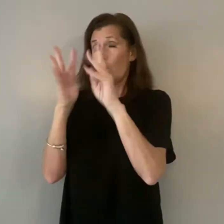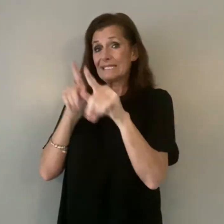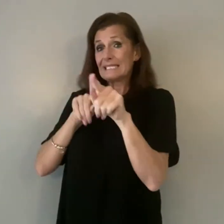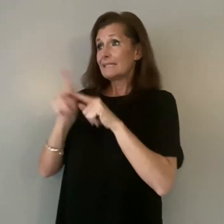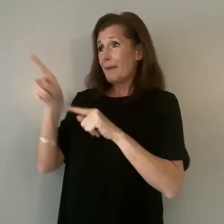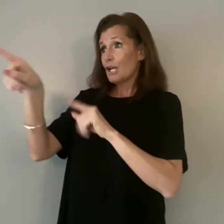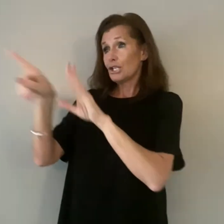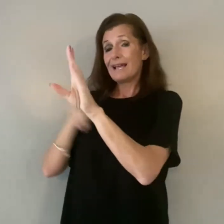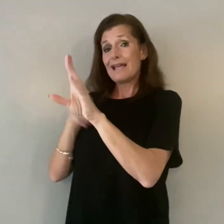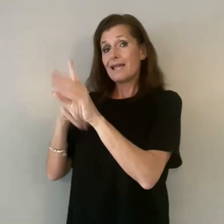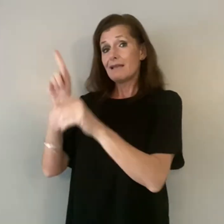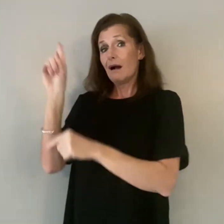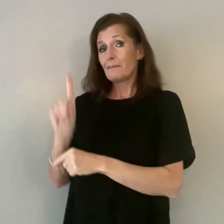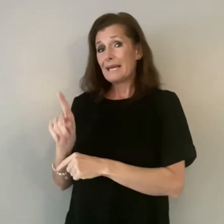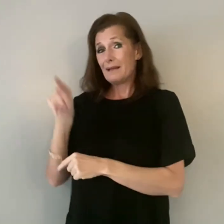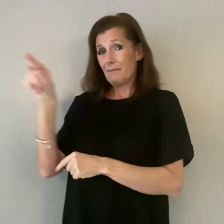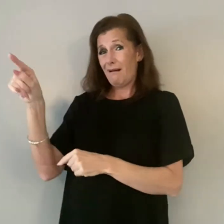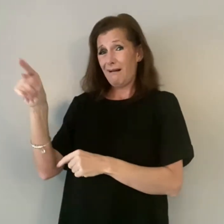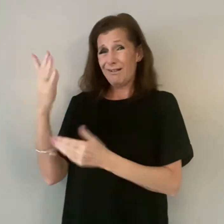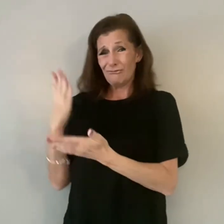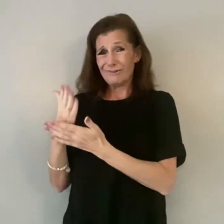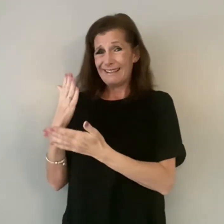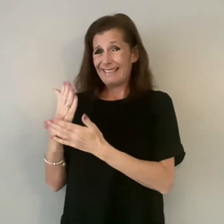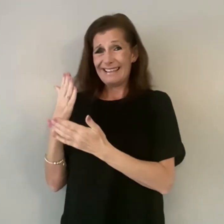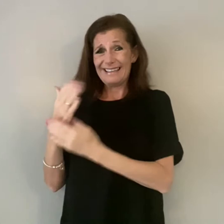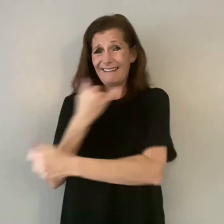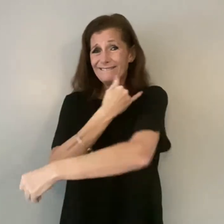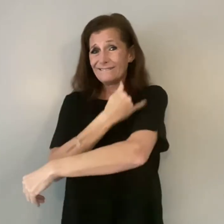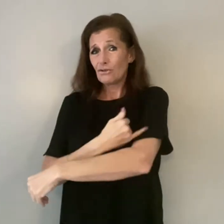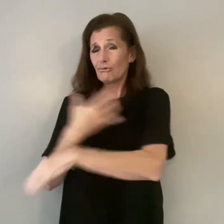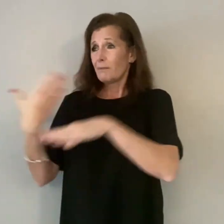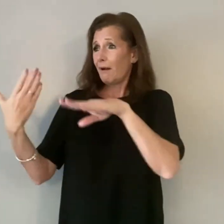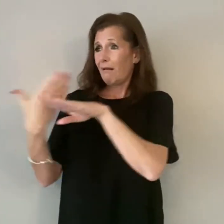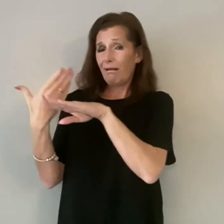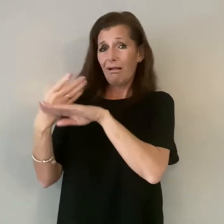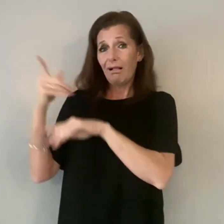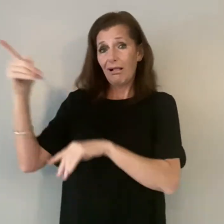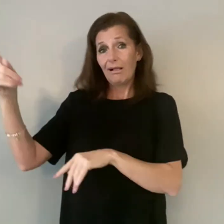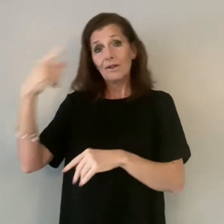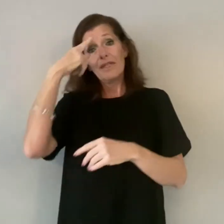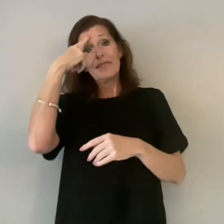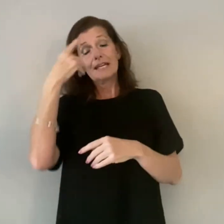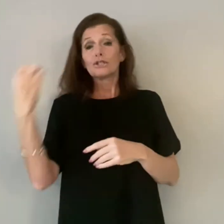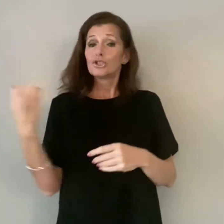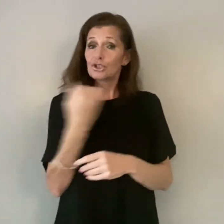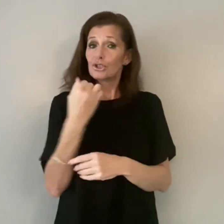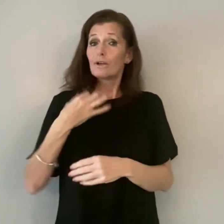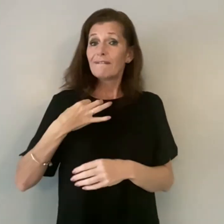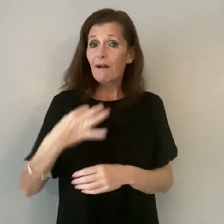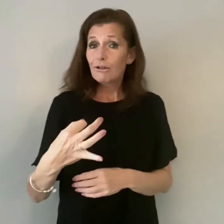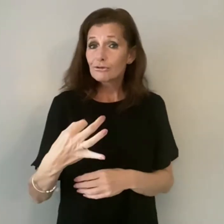with young people who are in probably the most vulnerable carriage position in terms of jobs, do you think that boards should be voluntary?